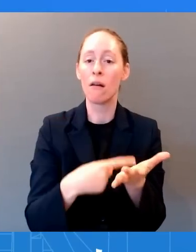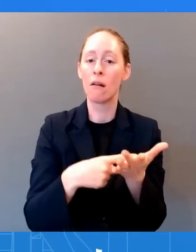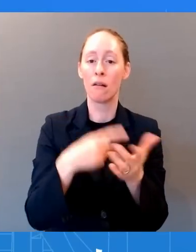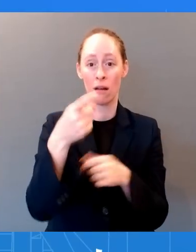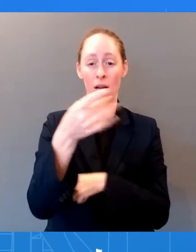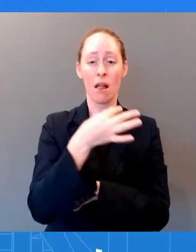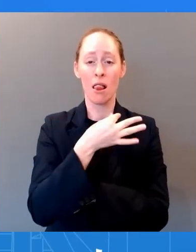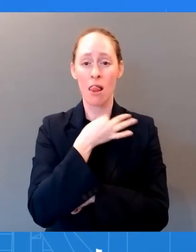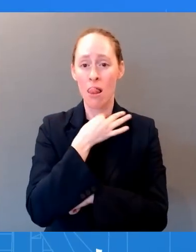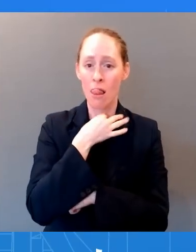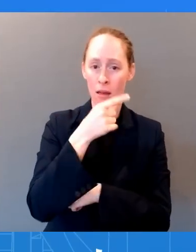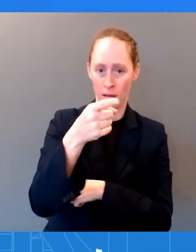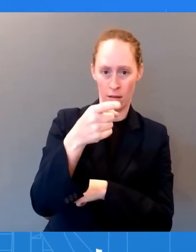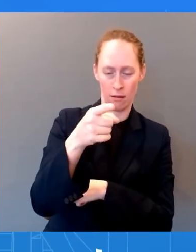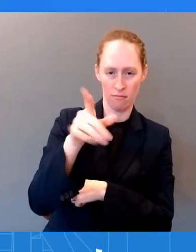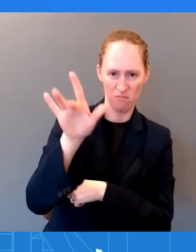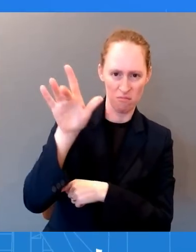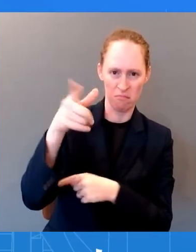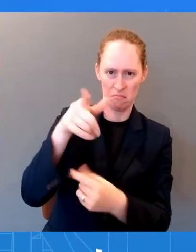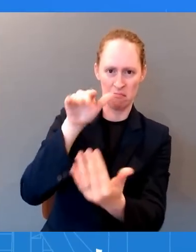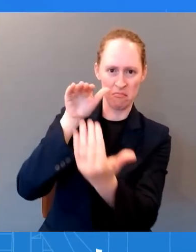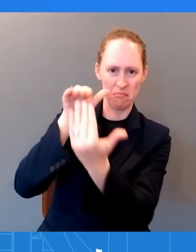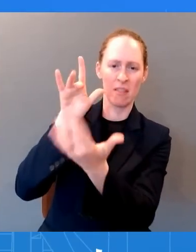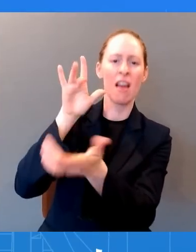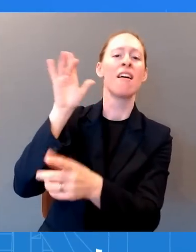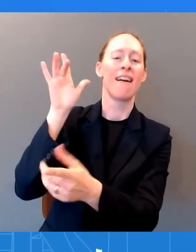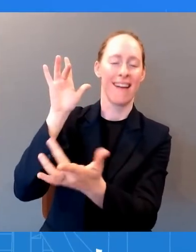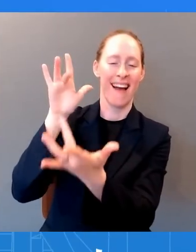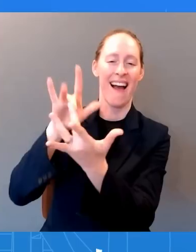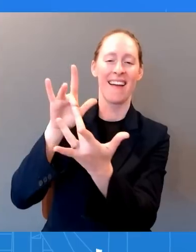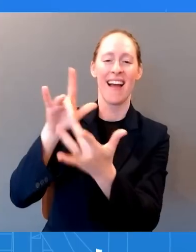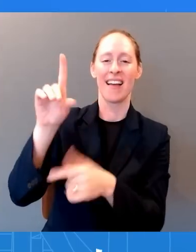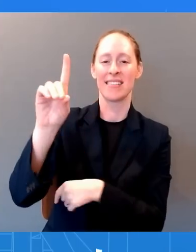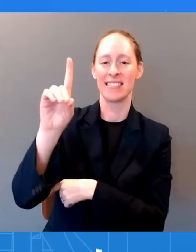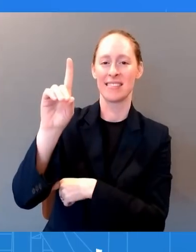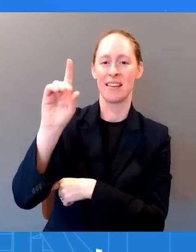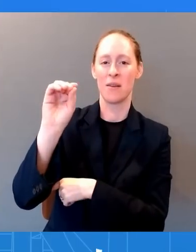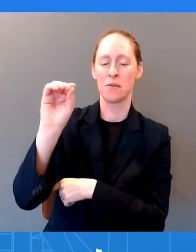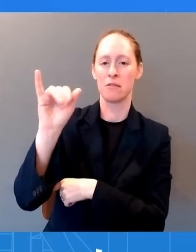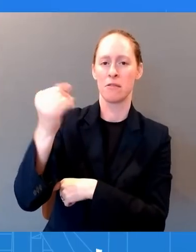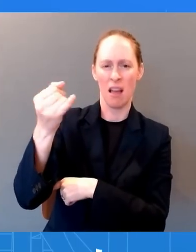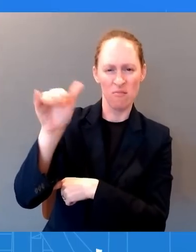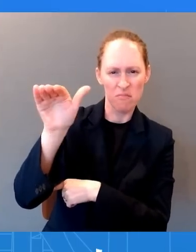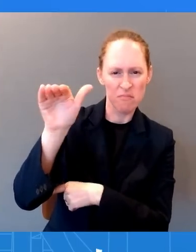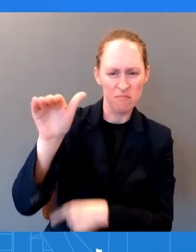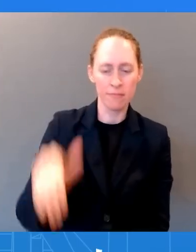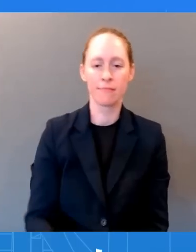We're just not going to com- -- The Press: But it's a question about transparency not -- >> Ms. Jean-Pierre: No, I -- The Press: -- on the investigation. Ms. Jean-Pierre: I understand.